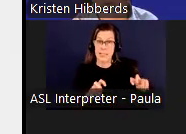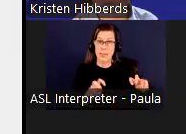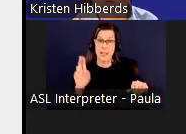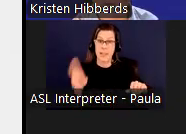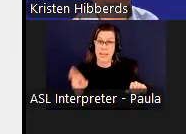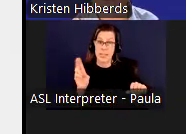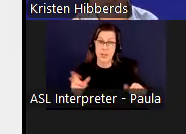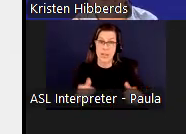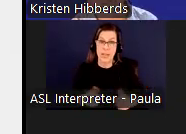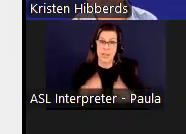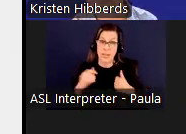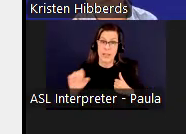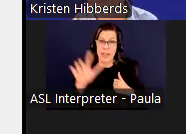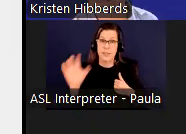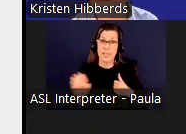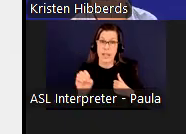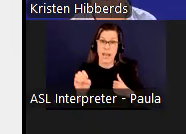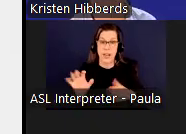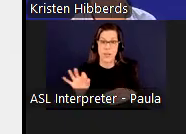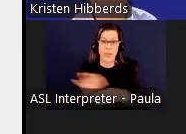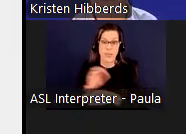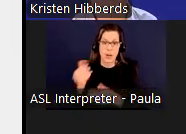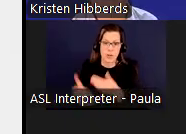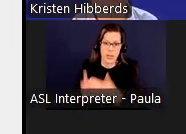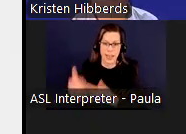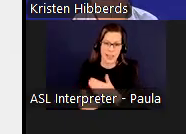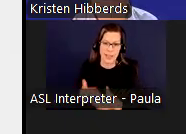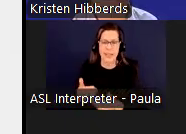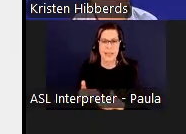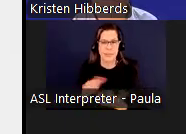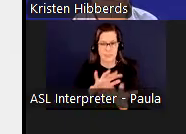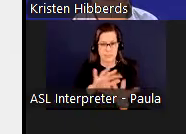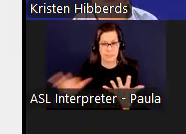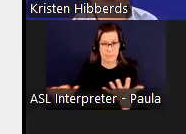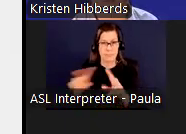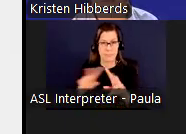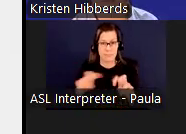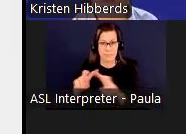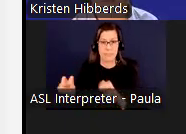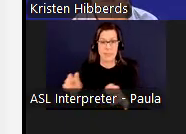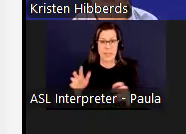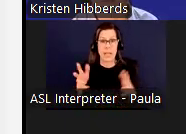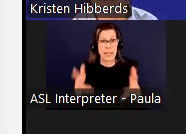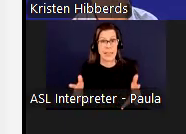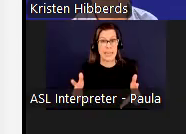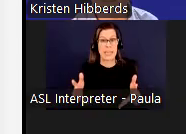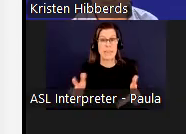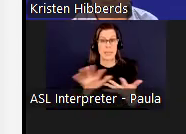history and the lifestyle and the functionality and all of that stuff, it, I mean, it still arguably leaves a lot of Gray